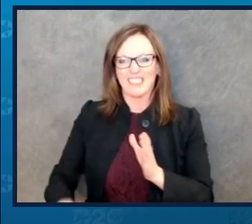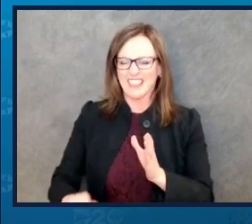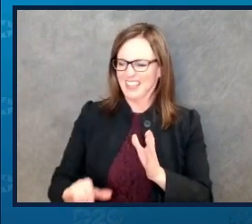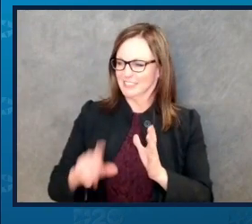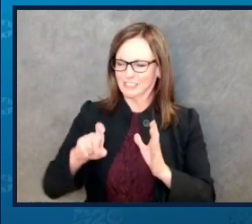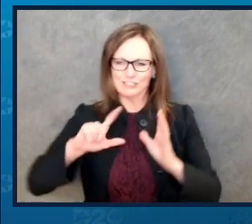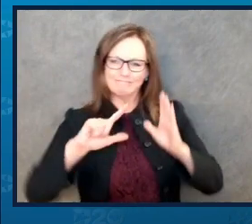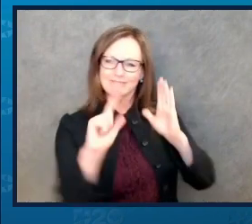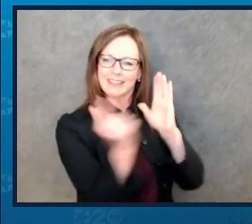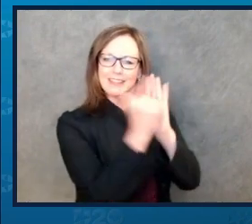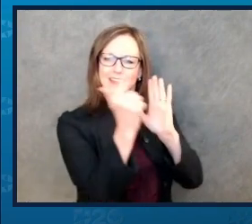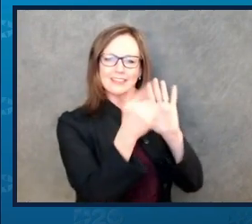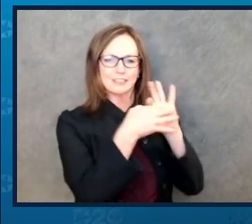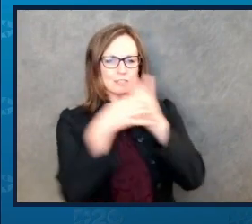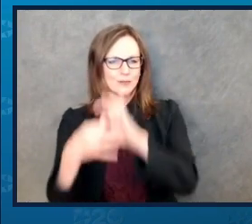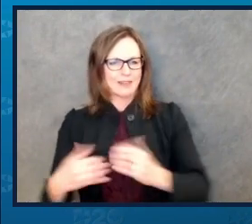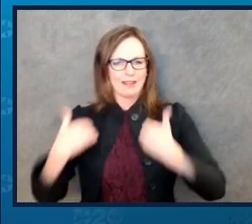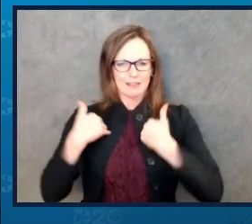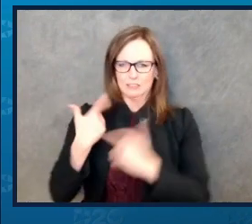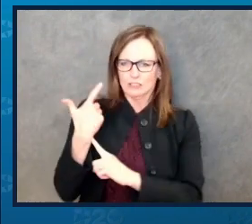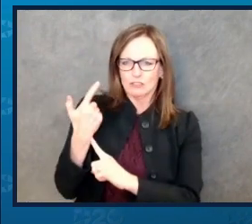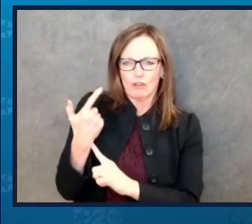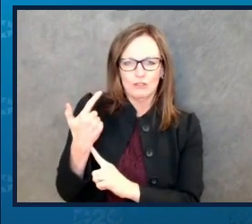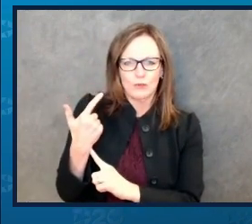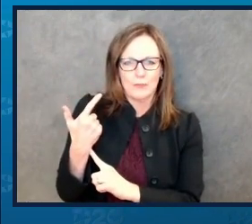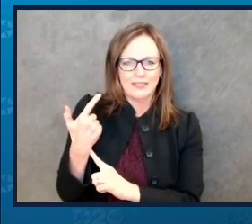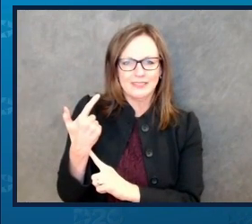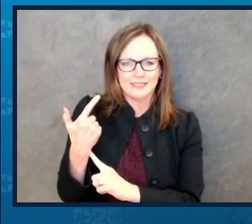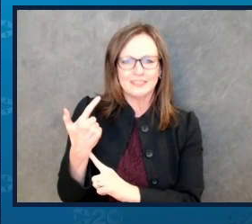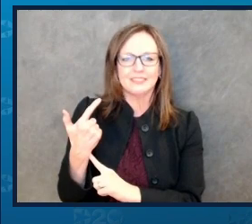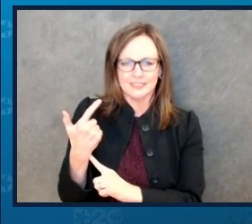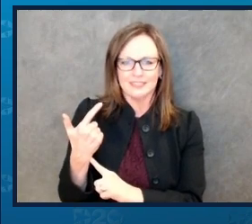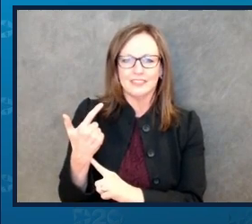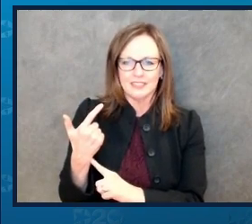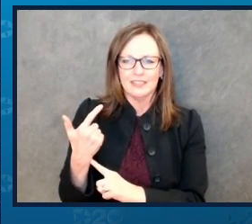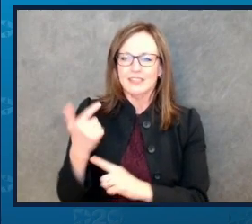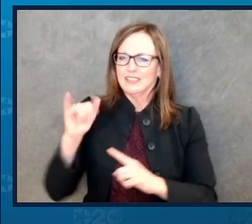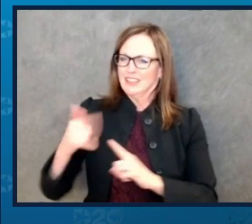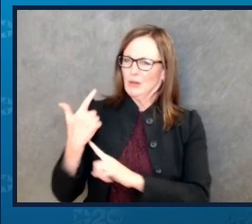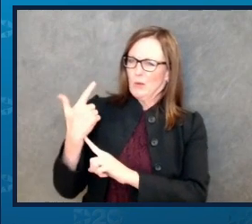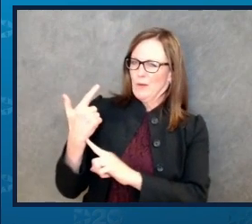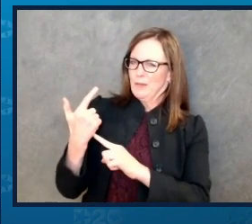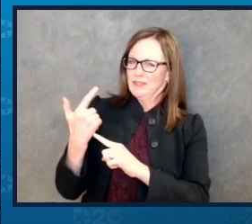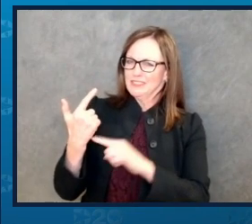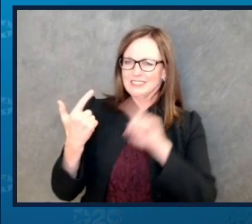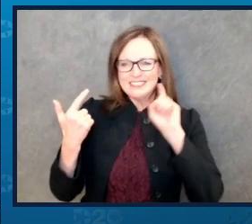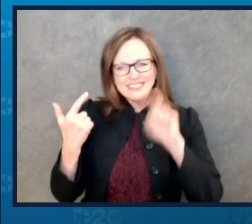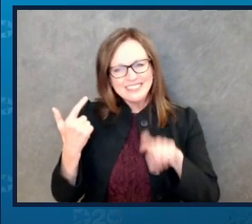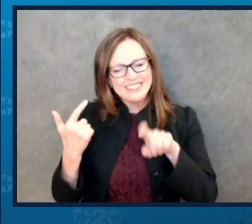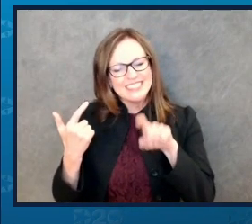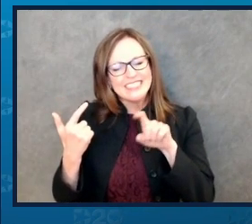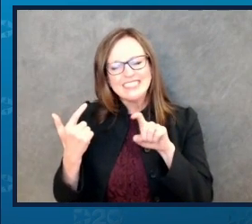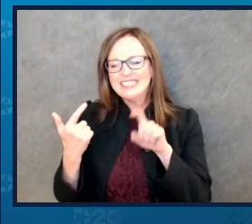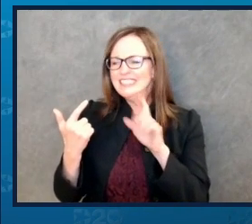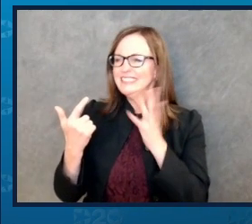ON THE NRA TWICE AND WON, AND HE